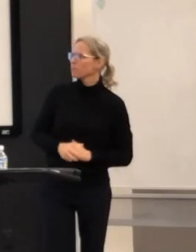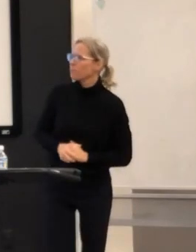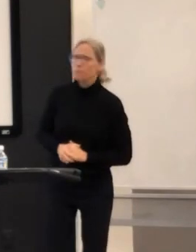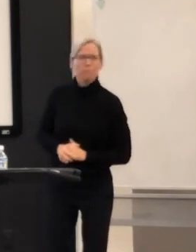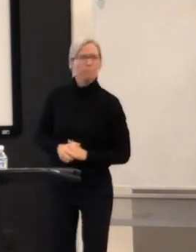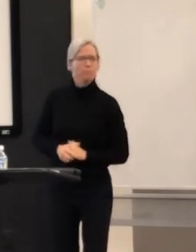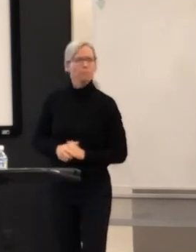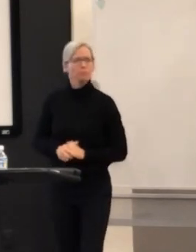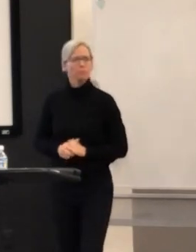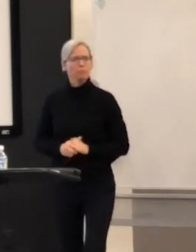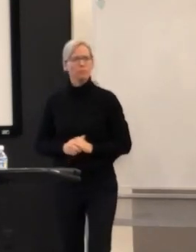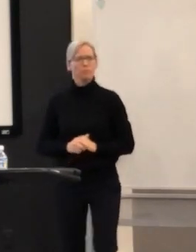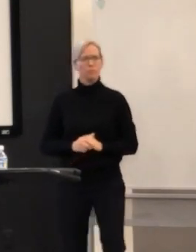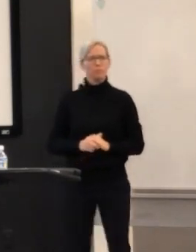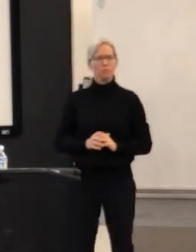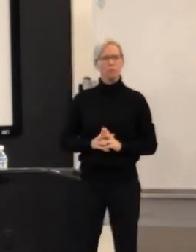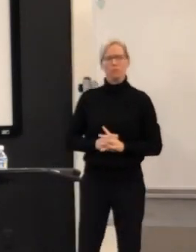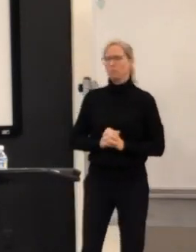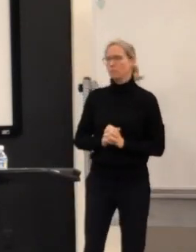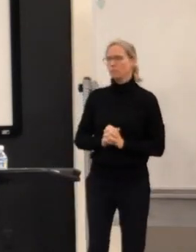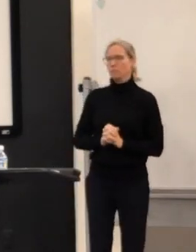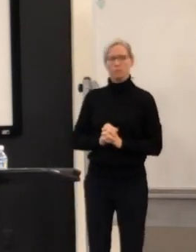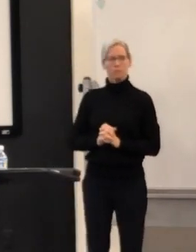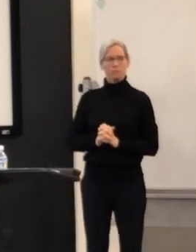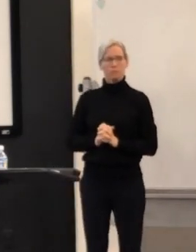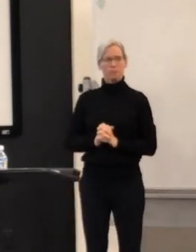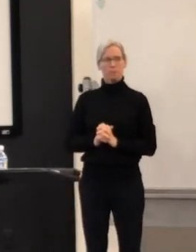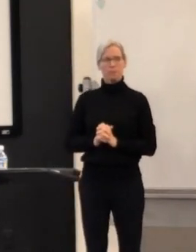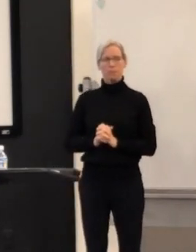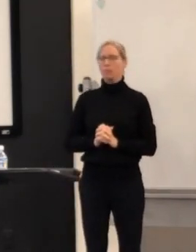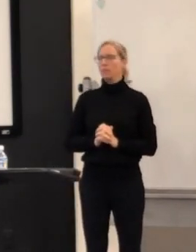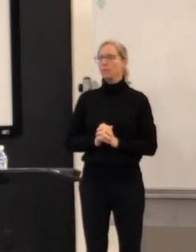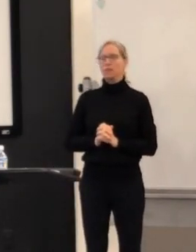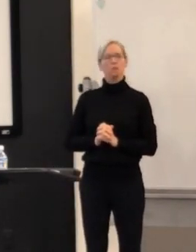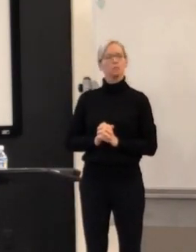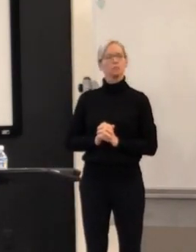[Ryan] So, with that, were there other questions?